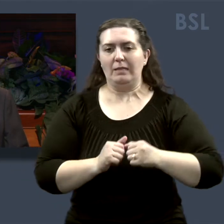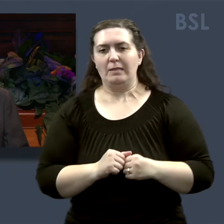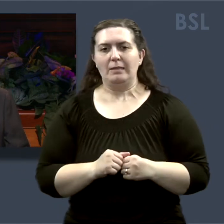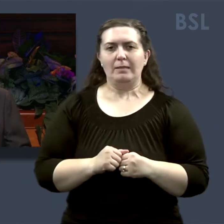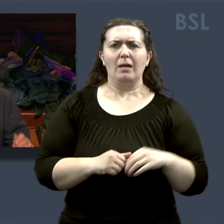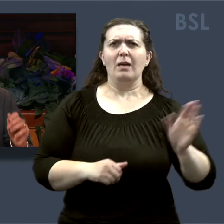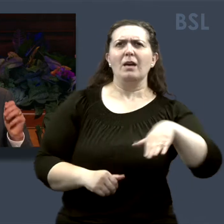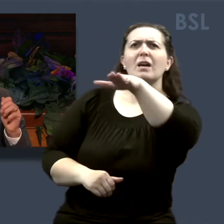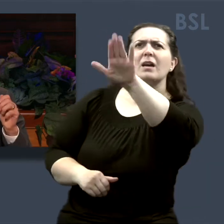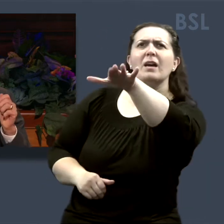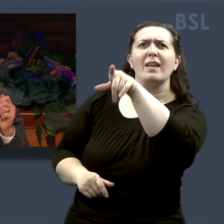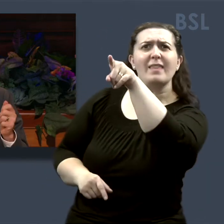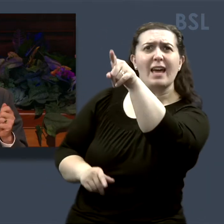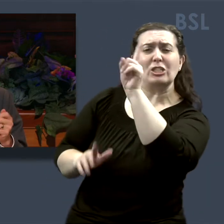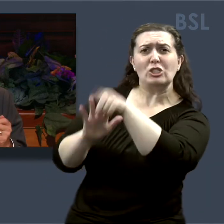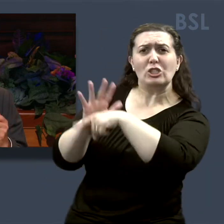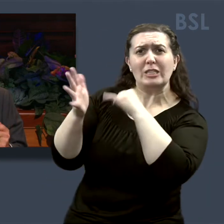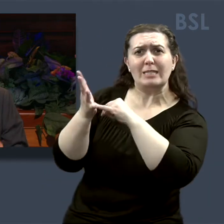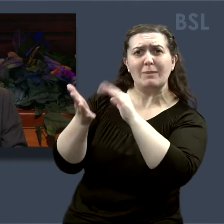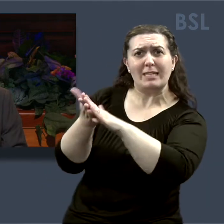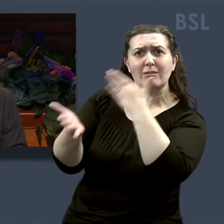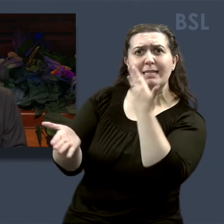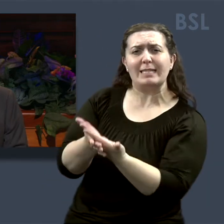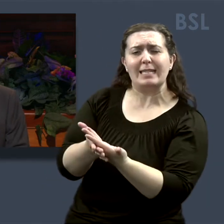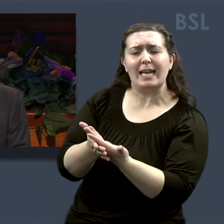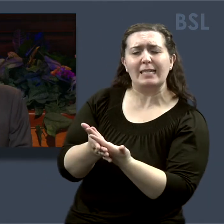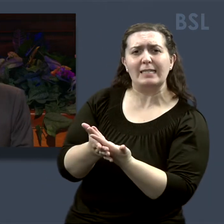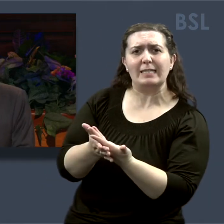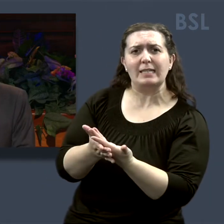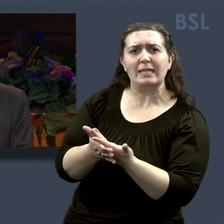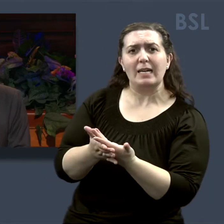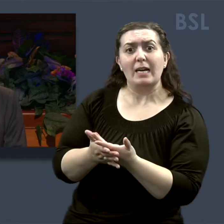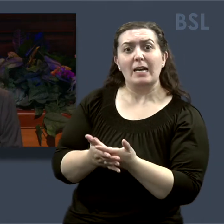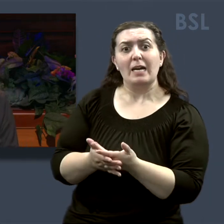“‘Is that the book Joseph Smith translated?’ he asked.